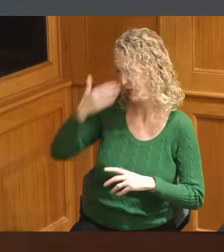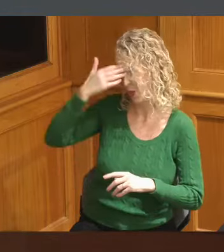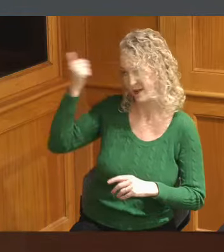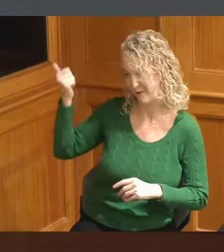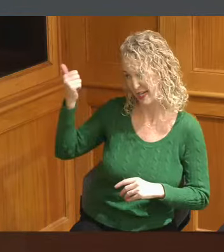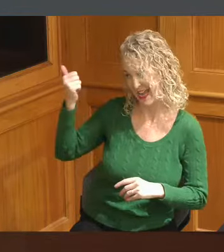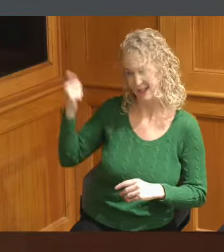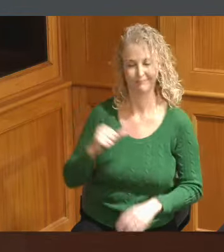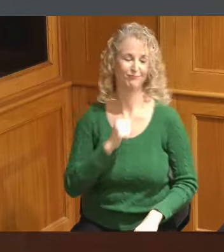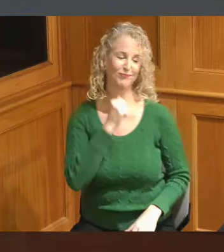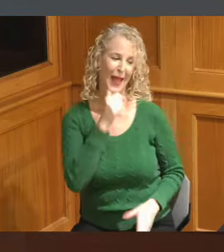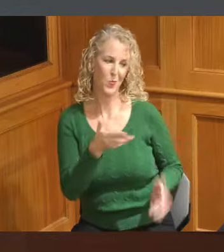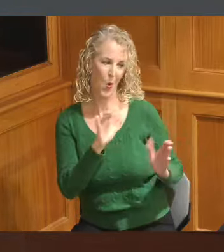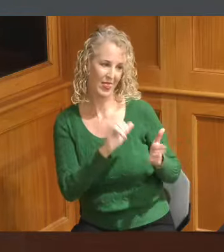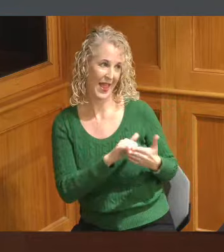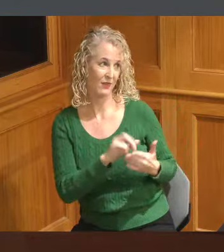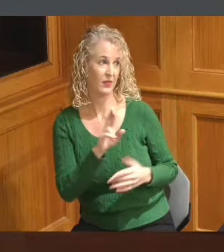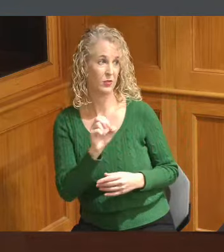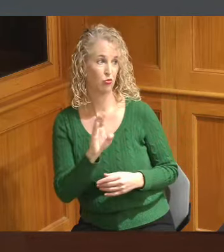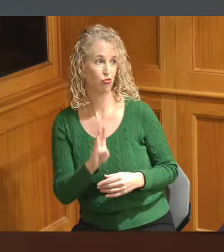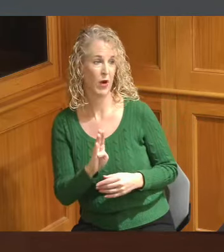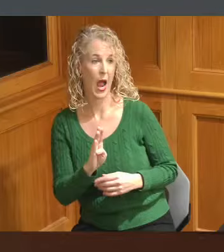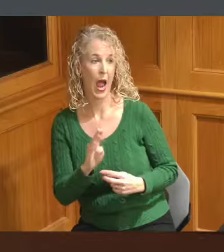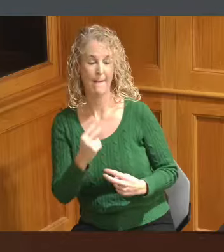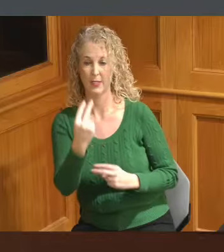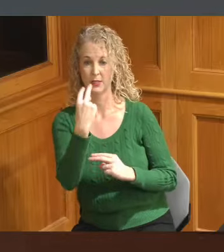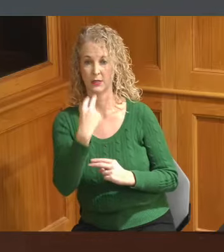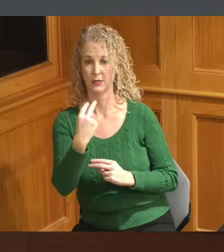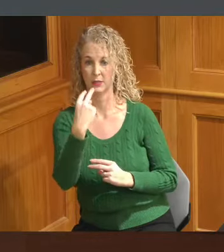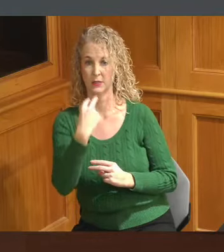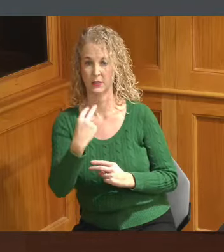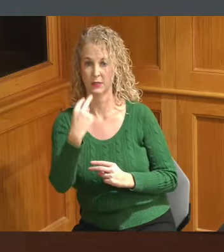let us lose track and Rob is burning holes through me. All right. So we're going to leave by leave